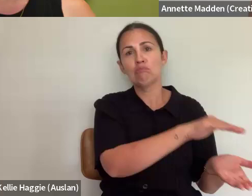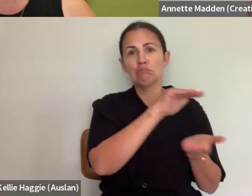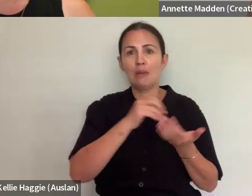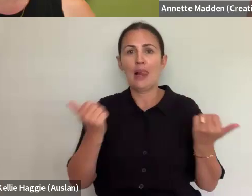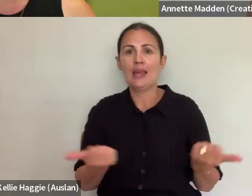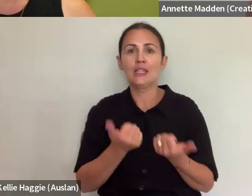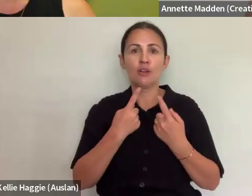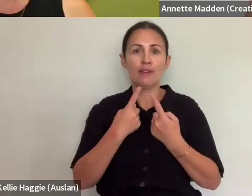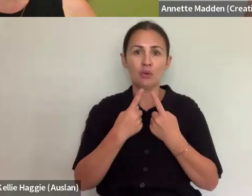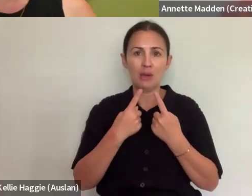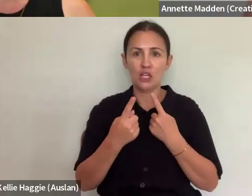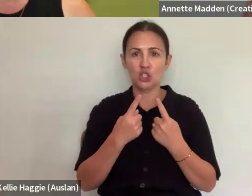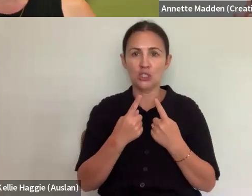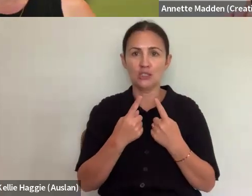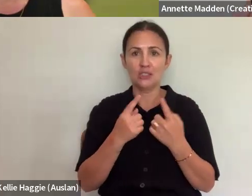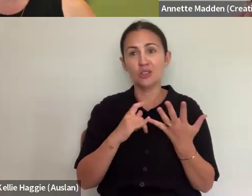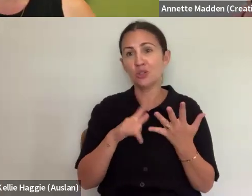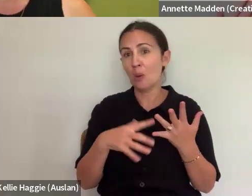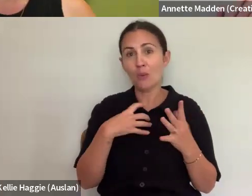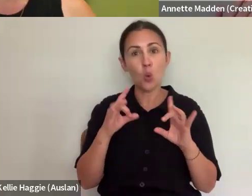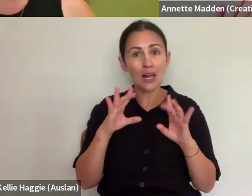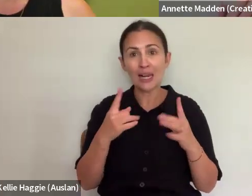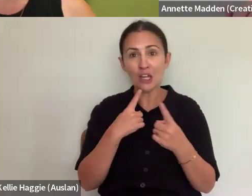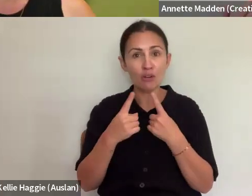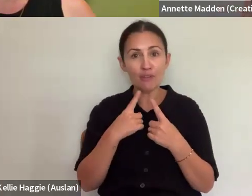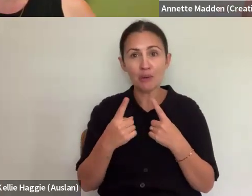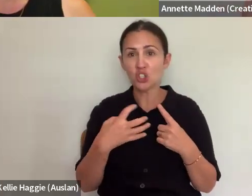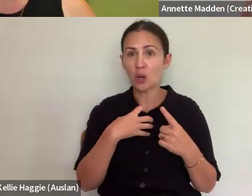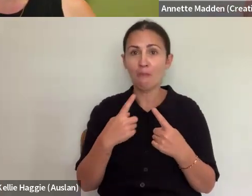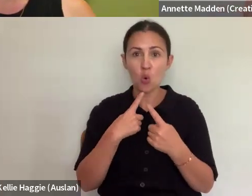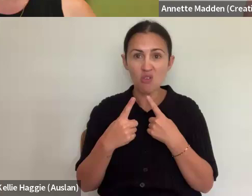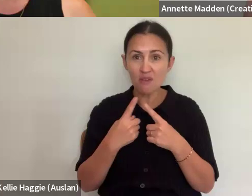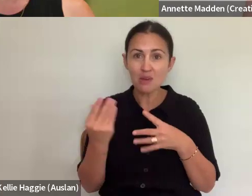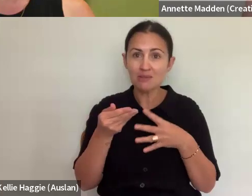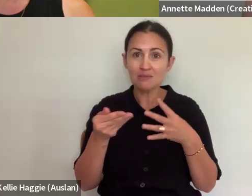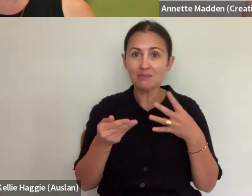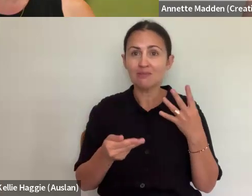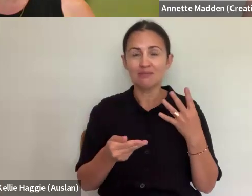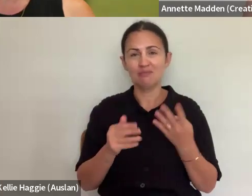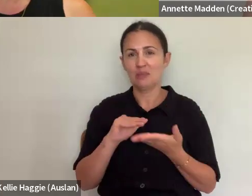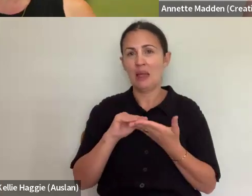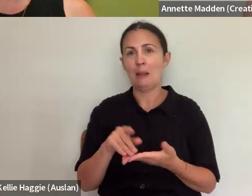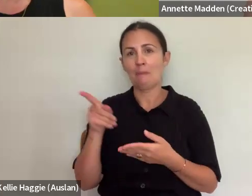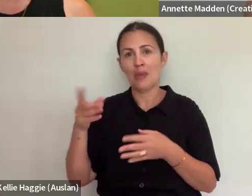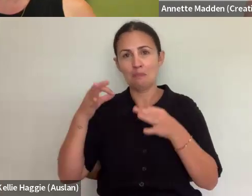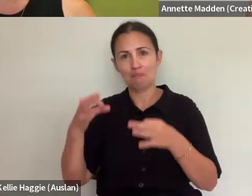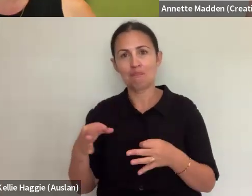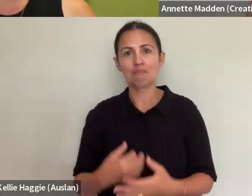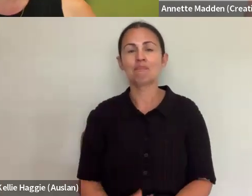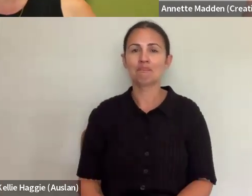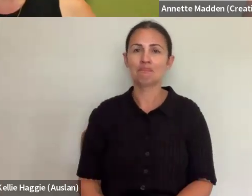processes, is sometimes with they just have questions and their are unclear. If that's definitely going ahead,